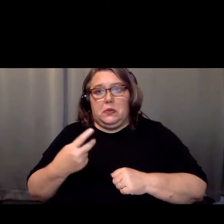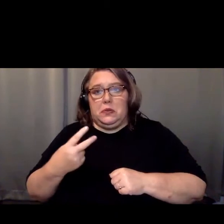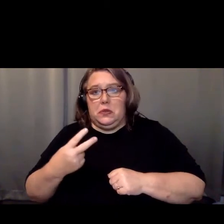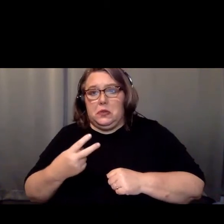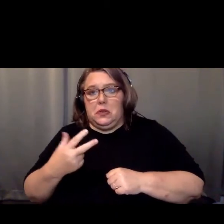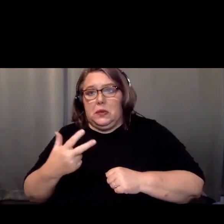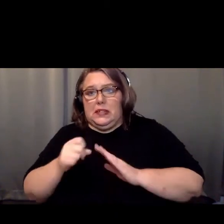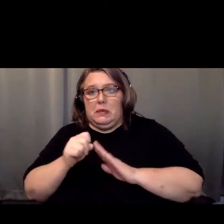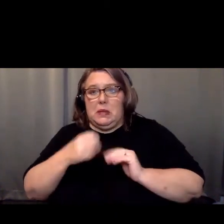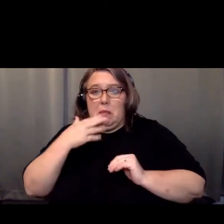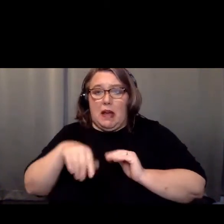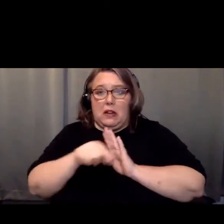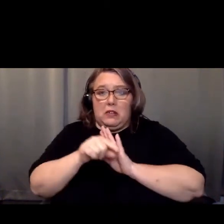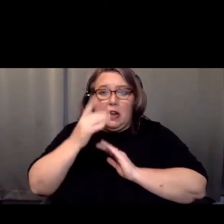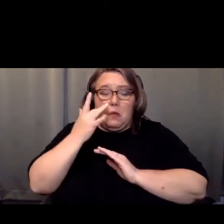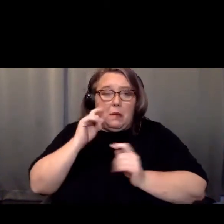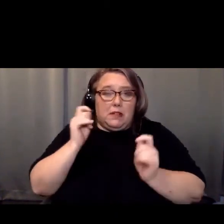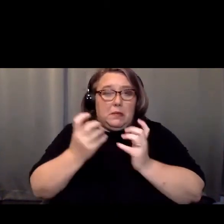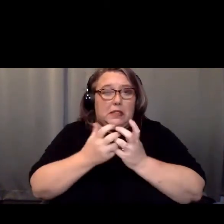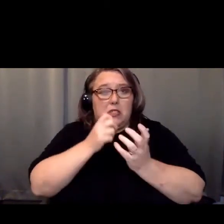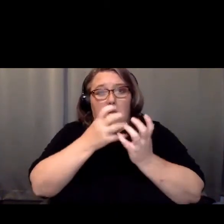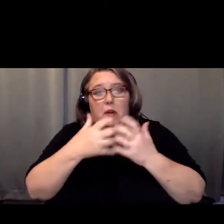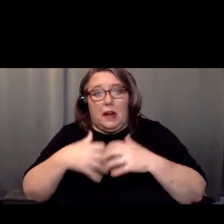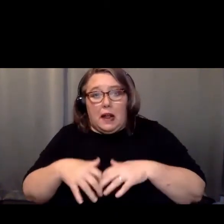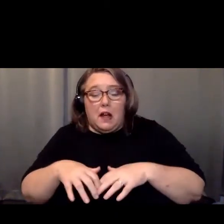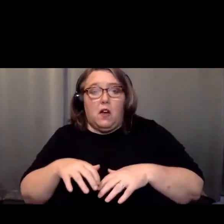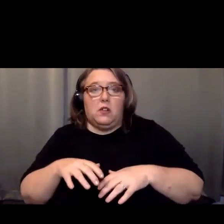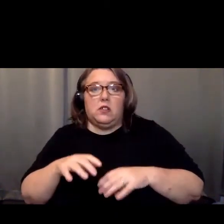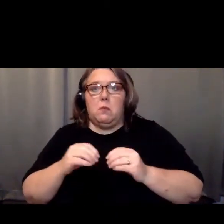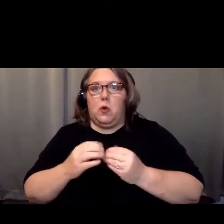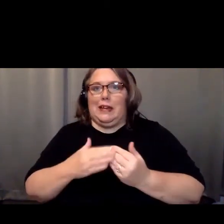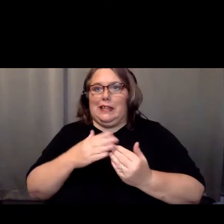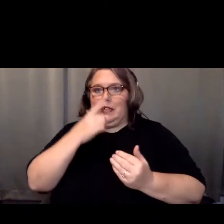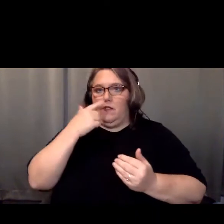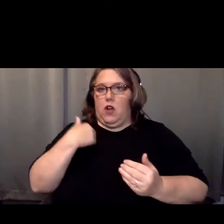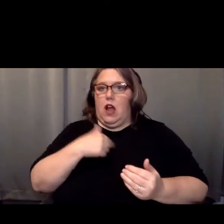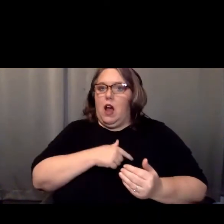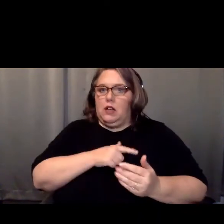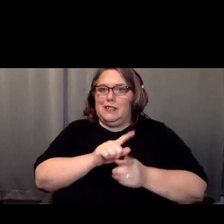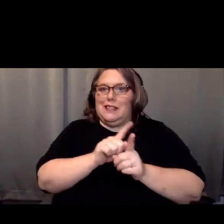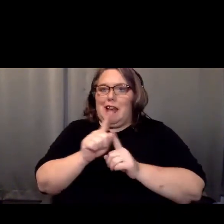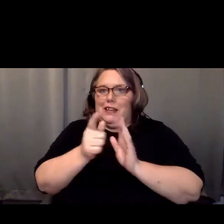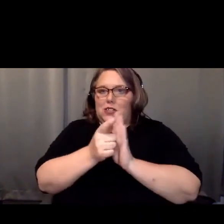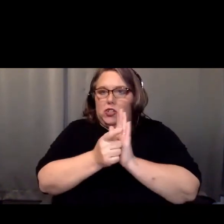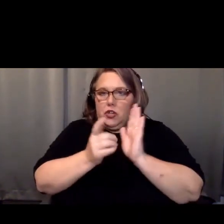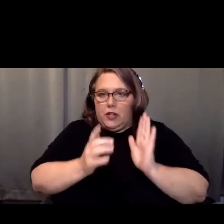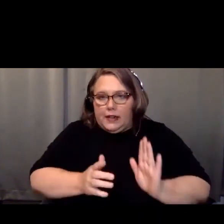because your accommodations are not working out, so it's easier for us as attorneys to be able to see